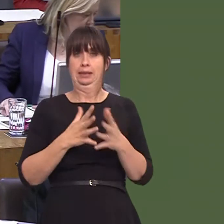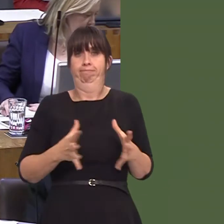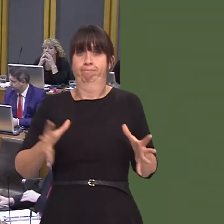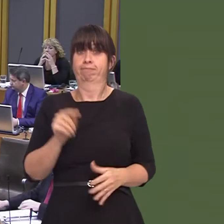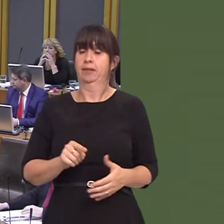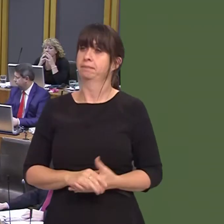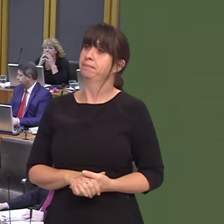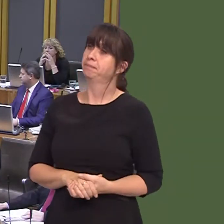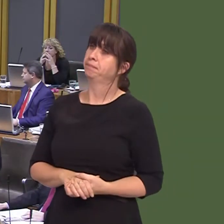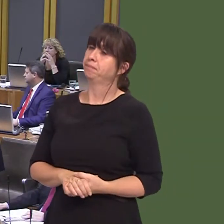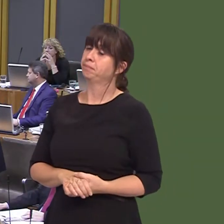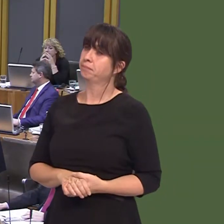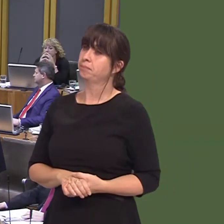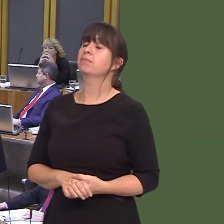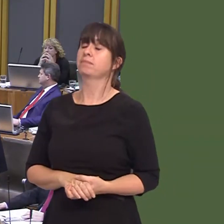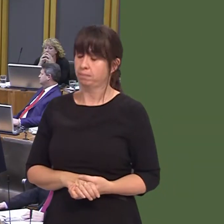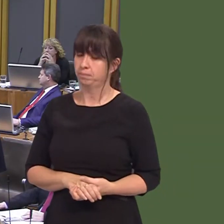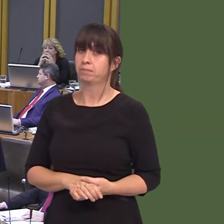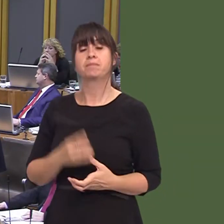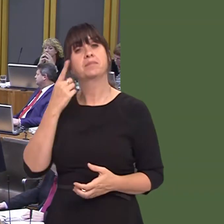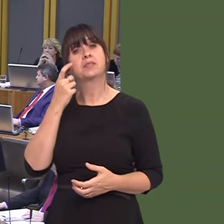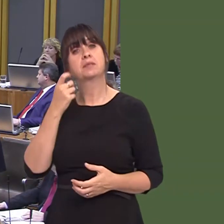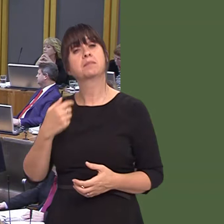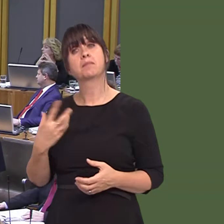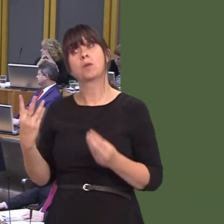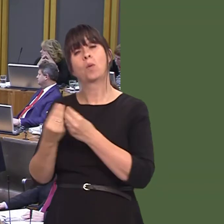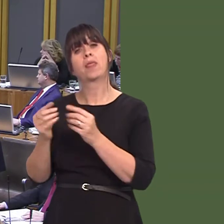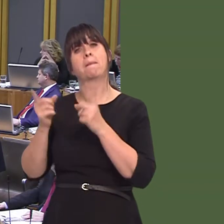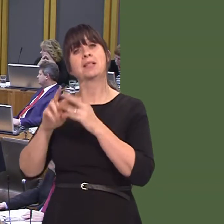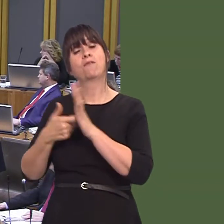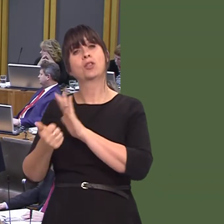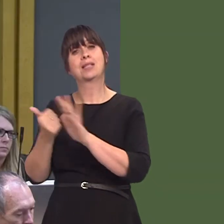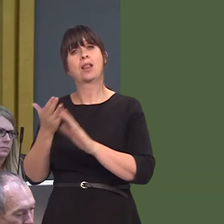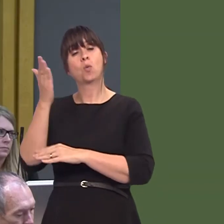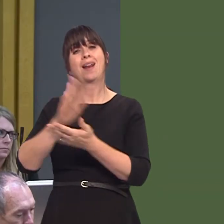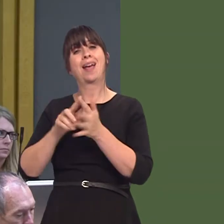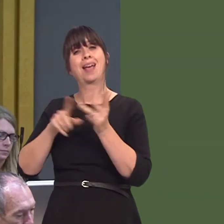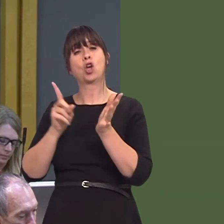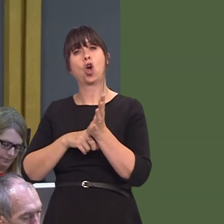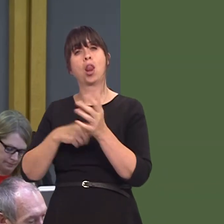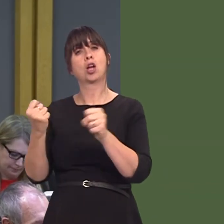Jeremy Miles: I thank him for that answer. Yesterday, I joined the Minister for skills at Hale Construction in Neath in my constituency